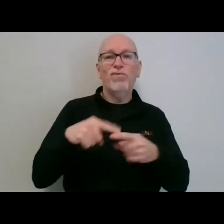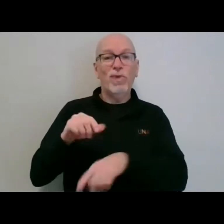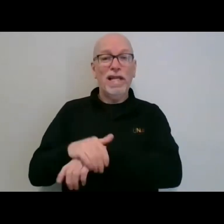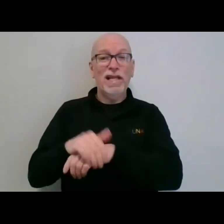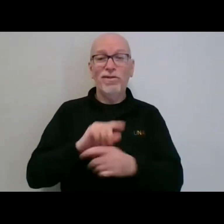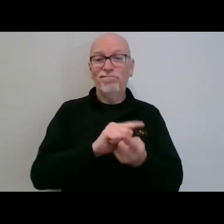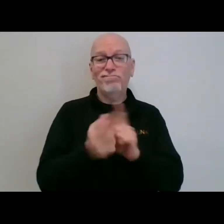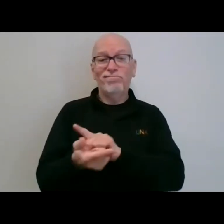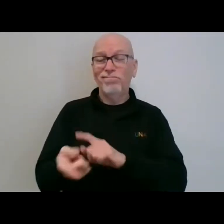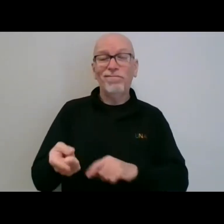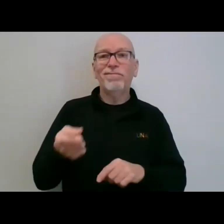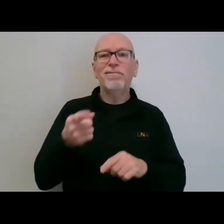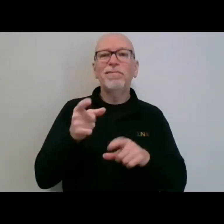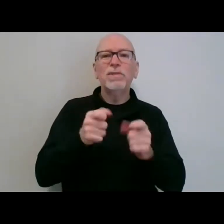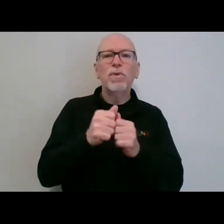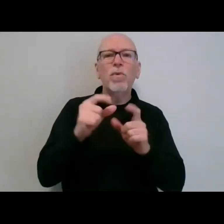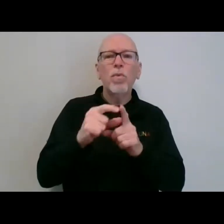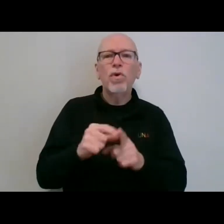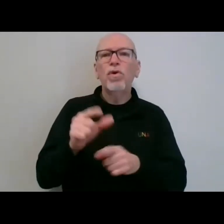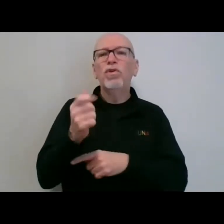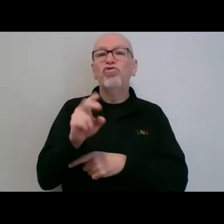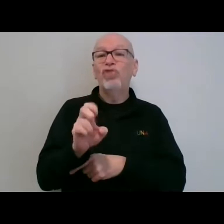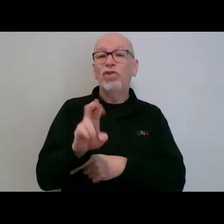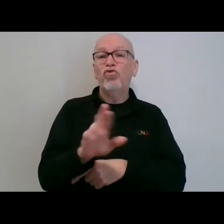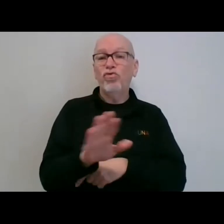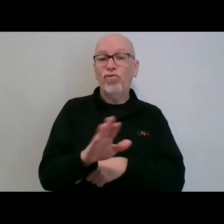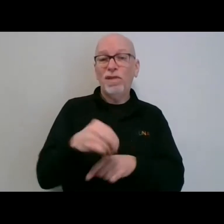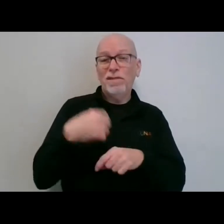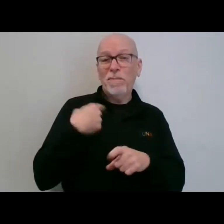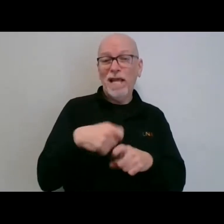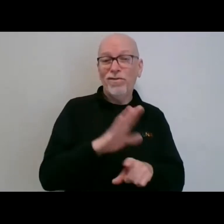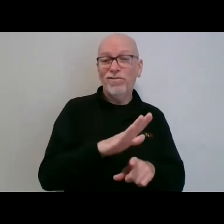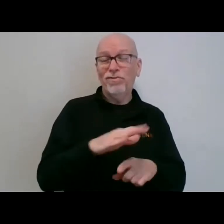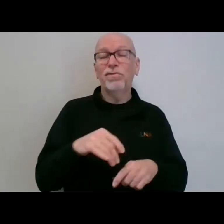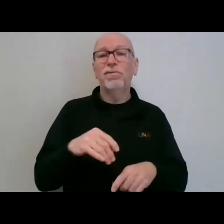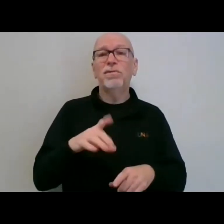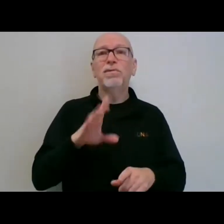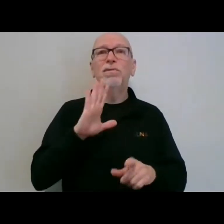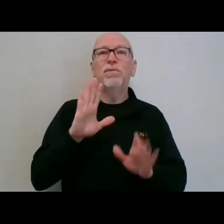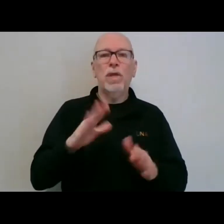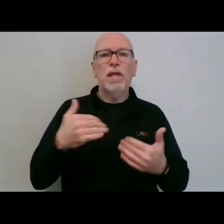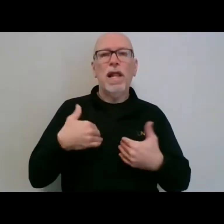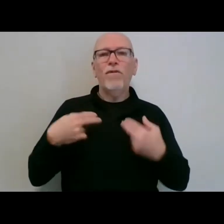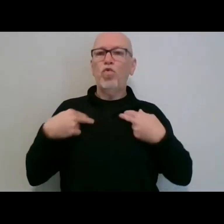when dealing with words' genders in Spanish it's great to have a human to check."